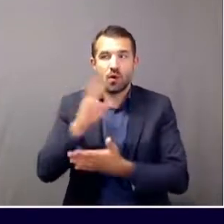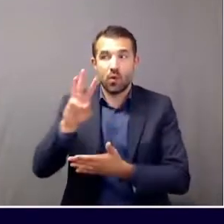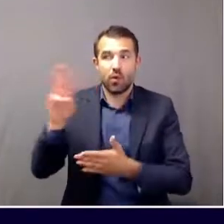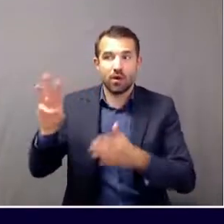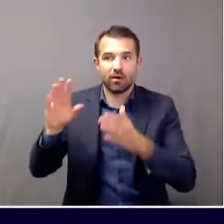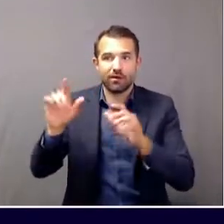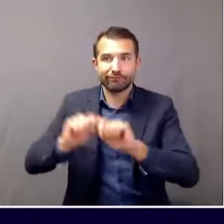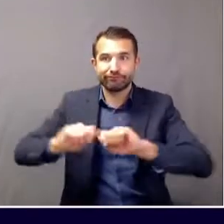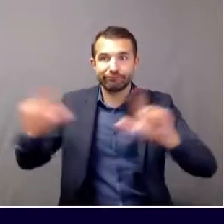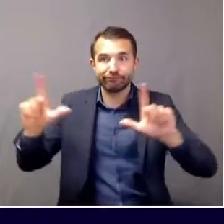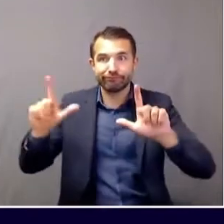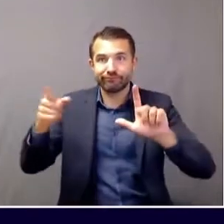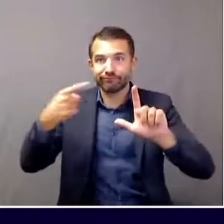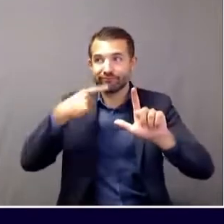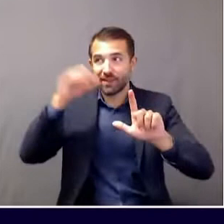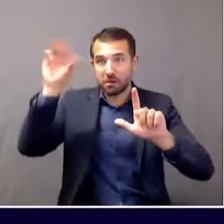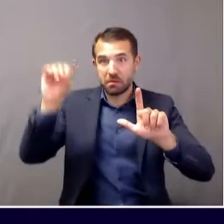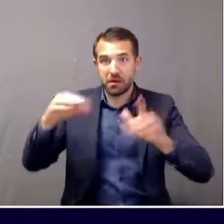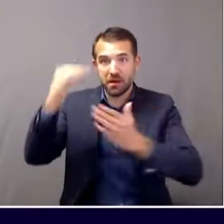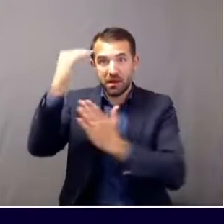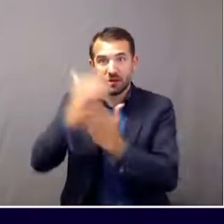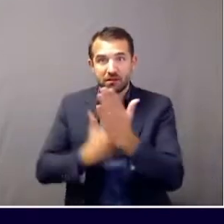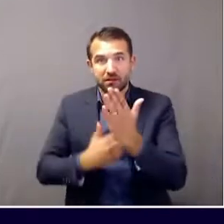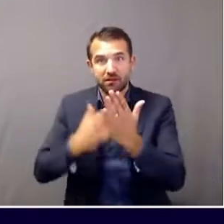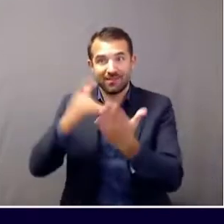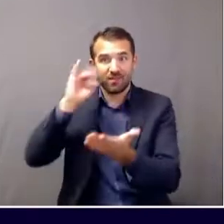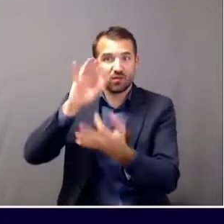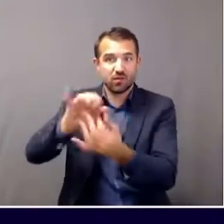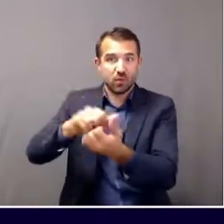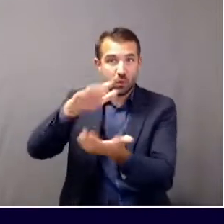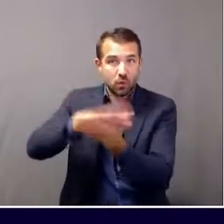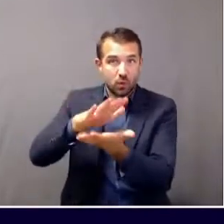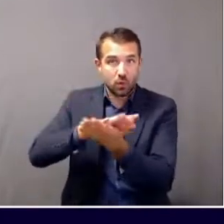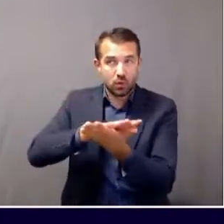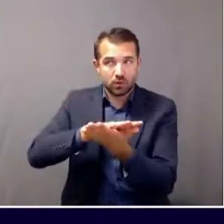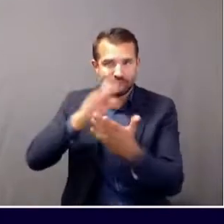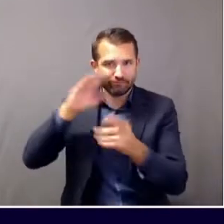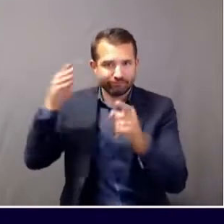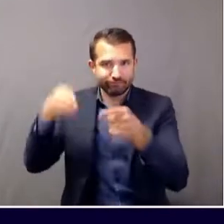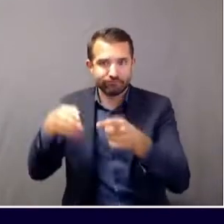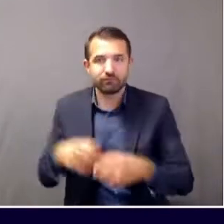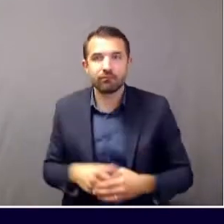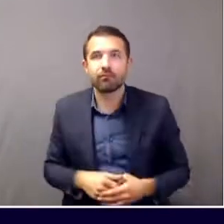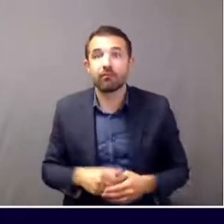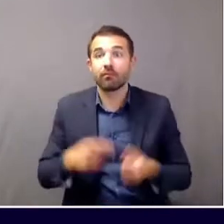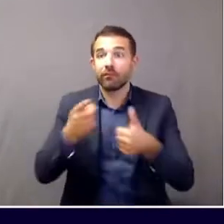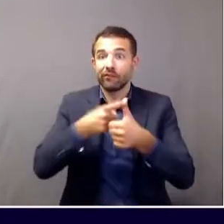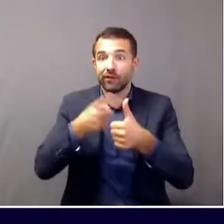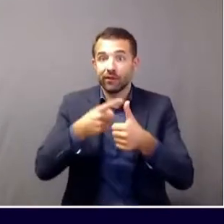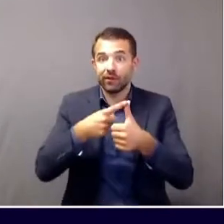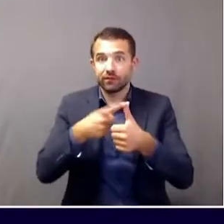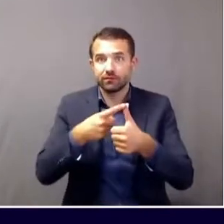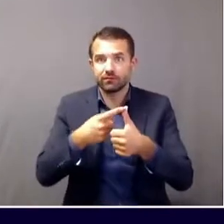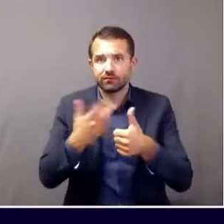one where the break down of communication there may have